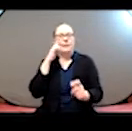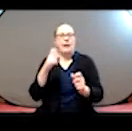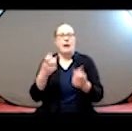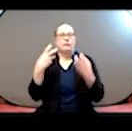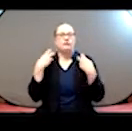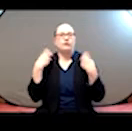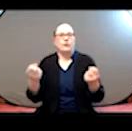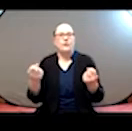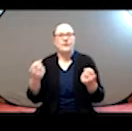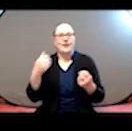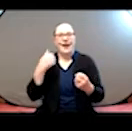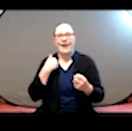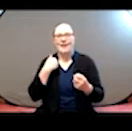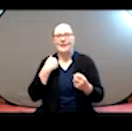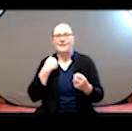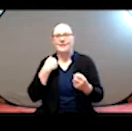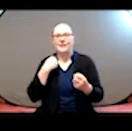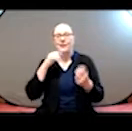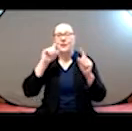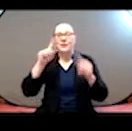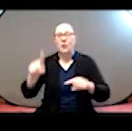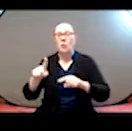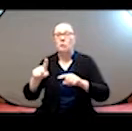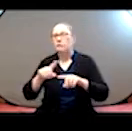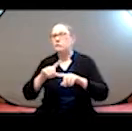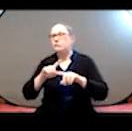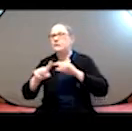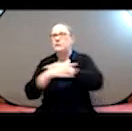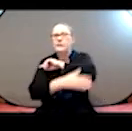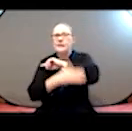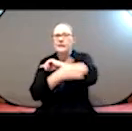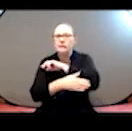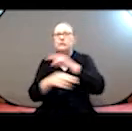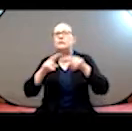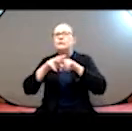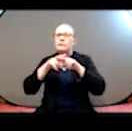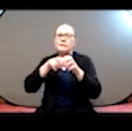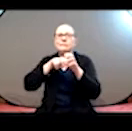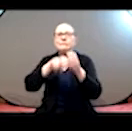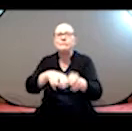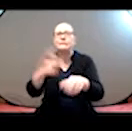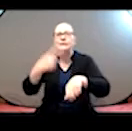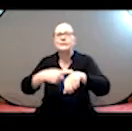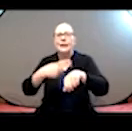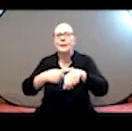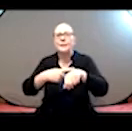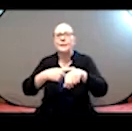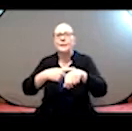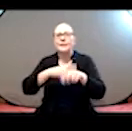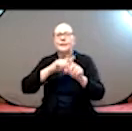to essentially go to a foreign land and ride on a train for the first time to go to Washington DC.